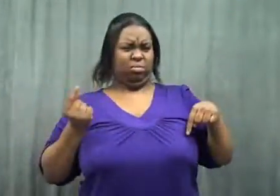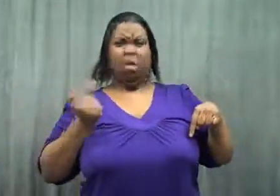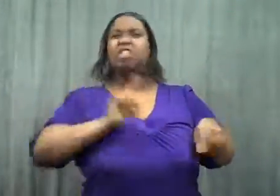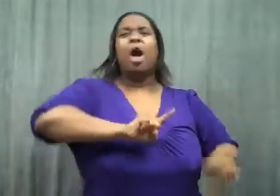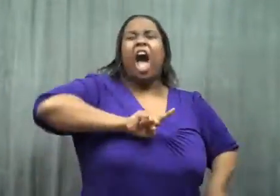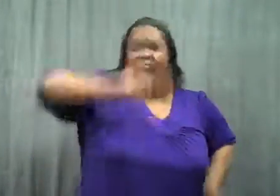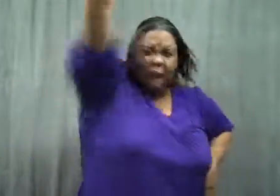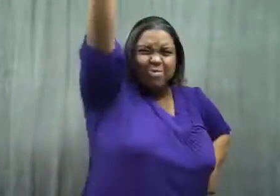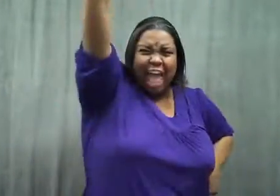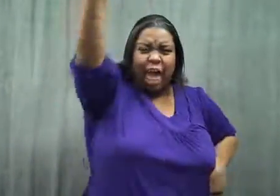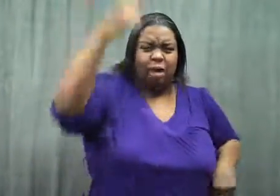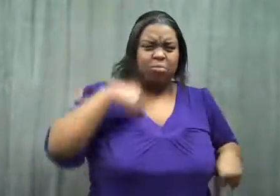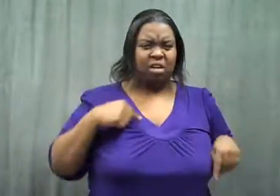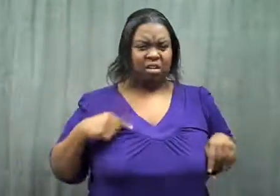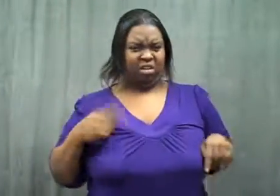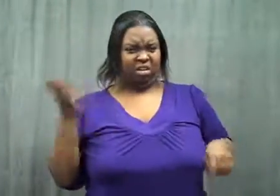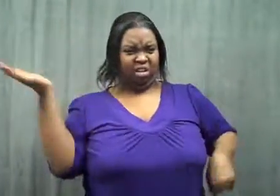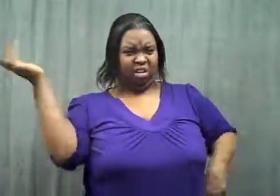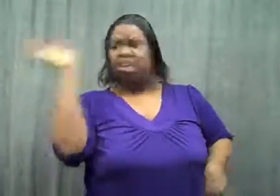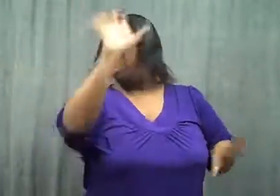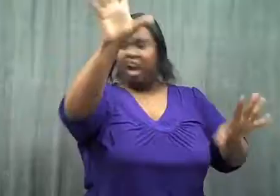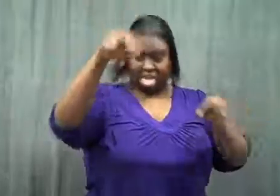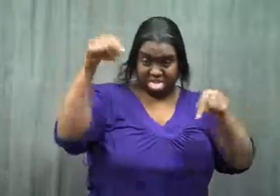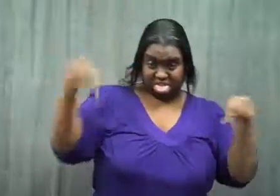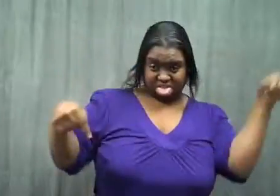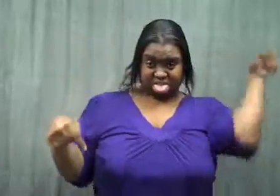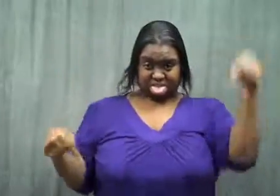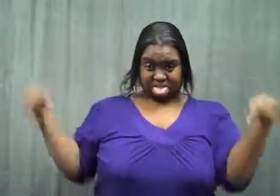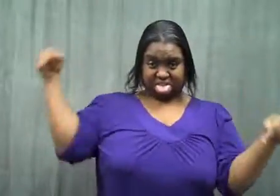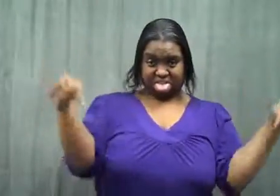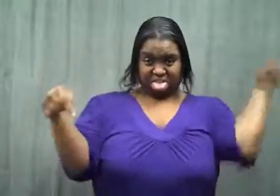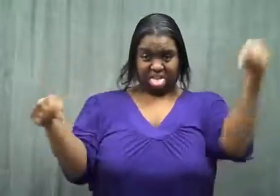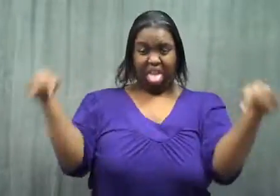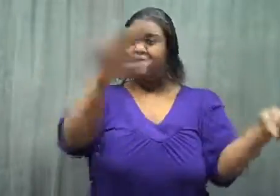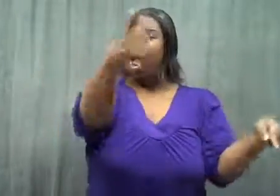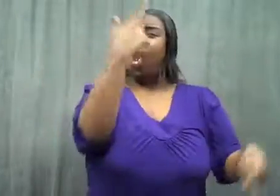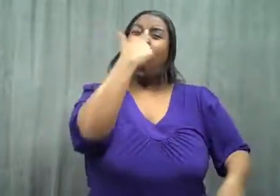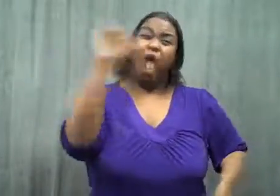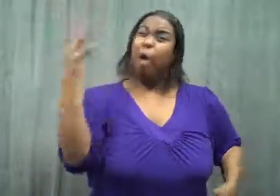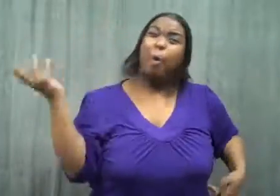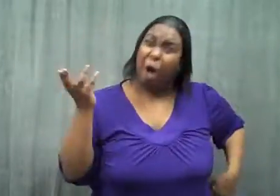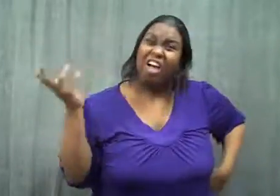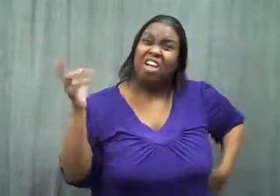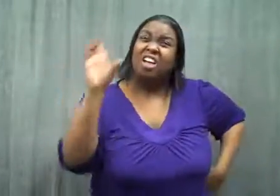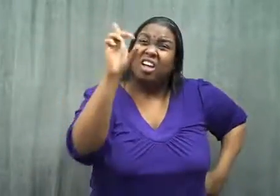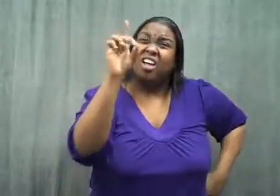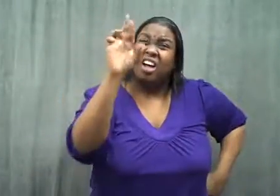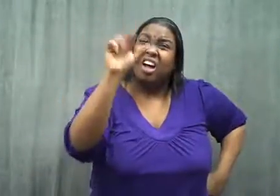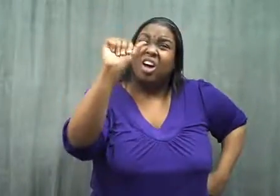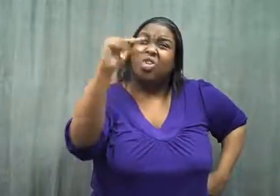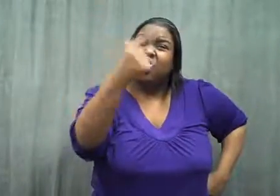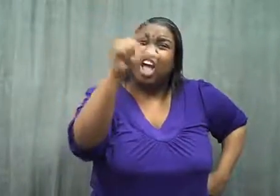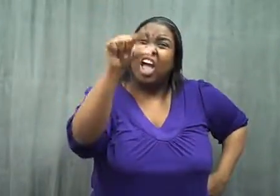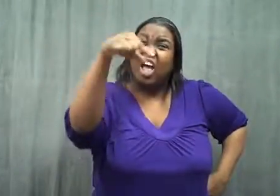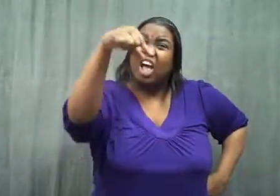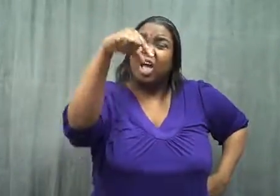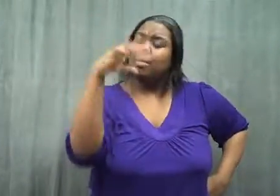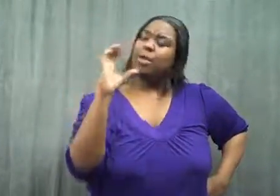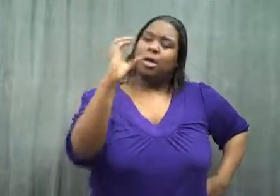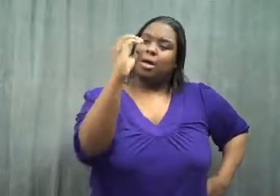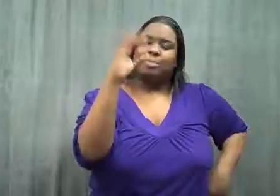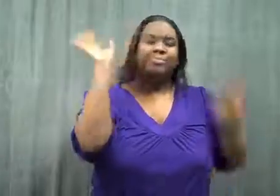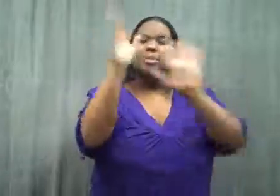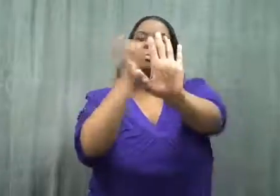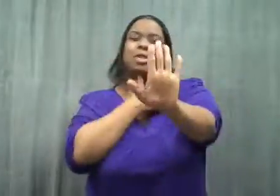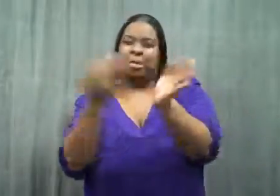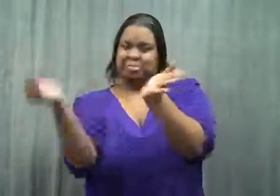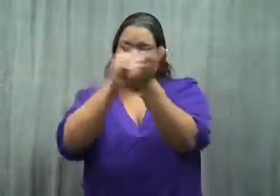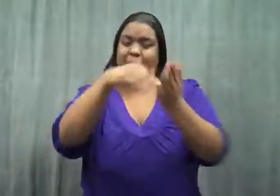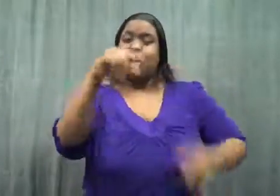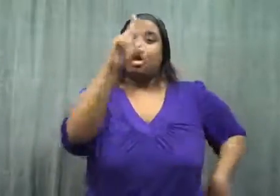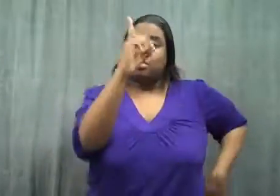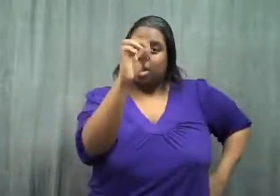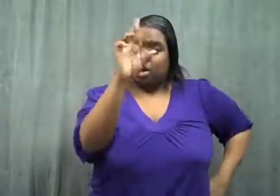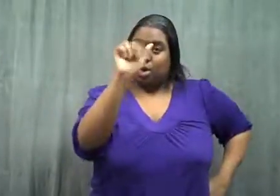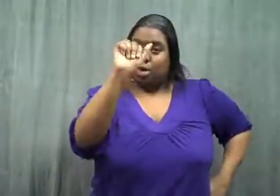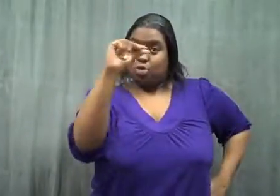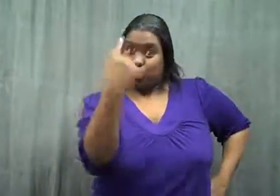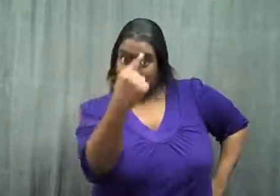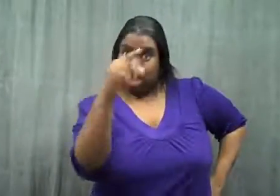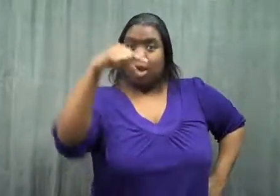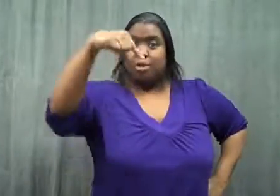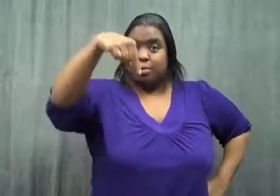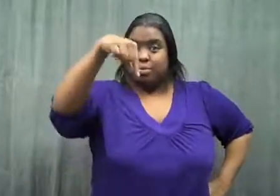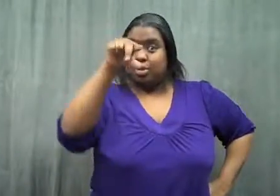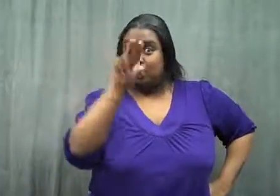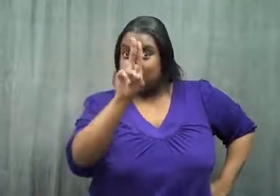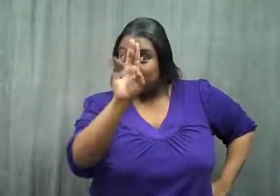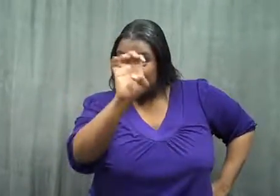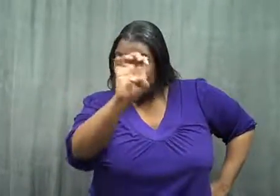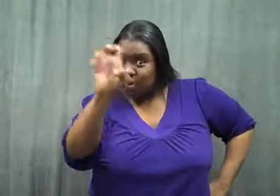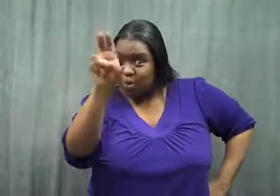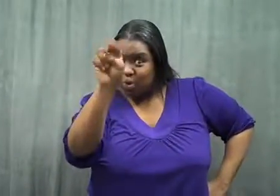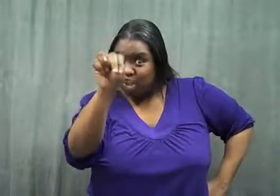They said, "Get back up there!" Huh? "You are walking like a drag queen!"